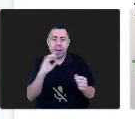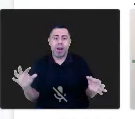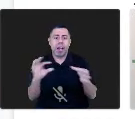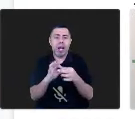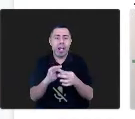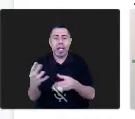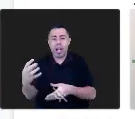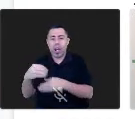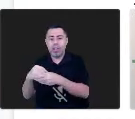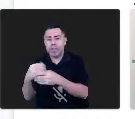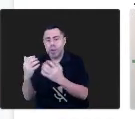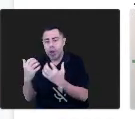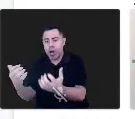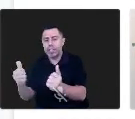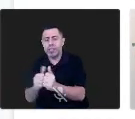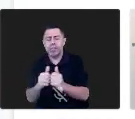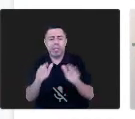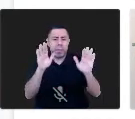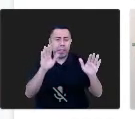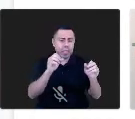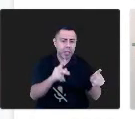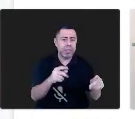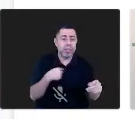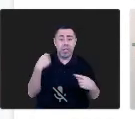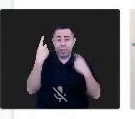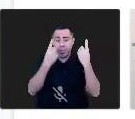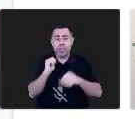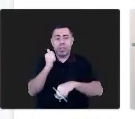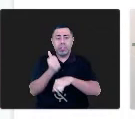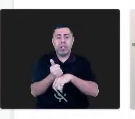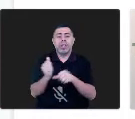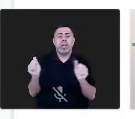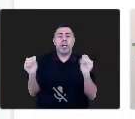or friday where i could learn what worked for you so a couple things i'm doing there i obviously